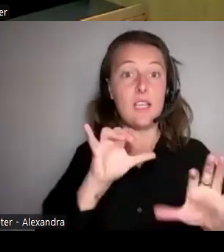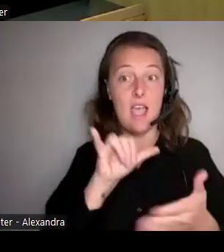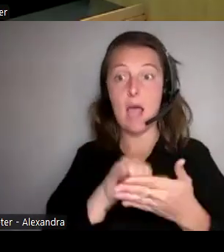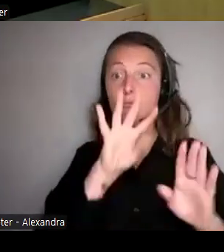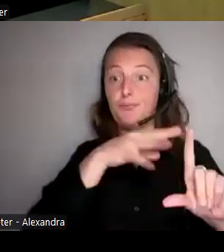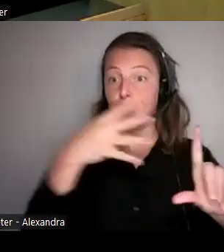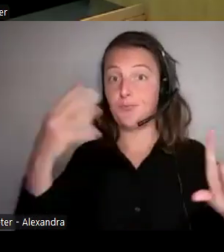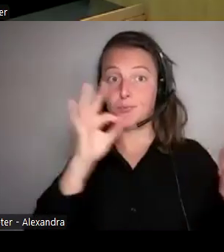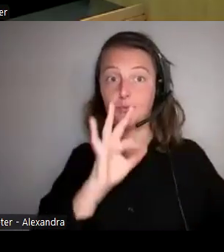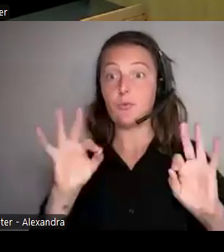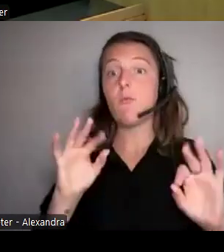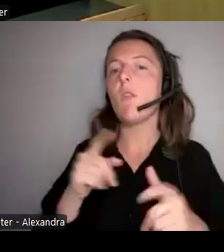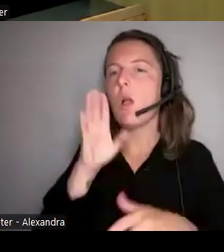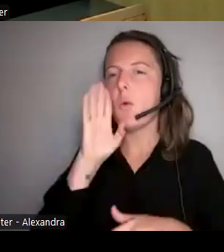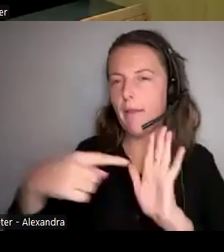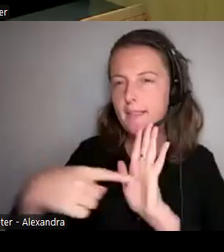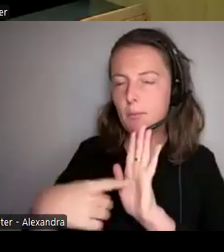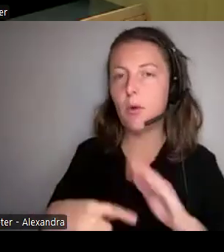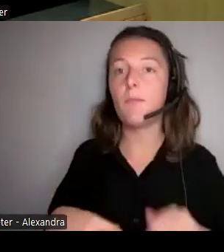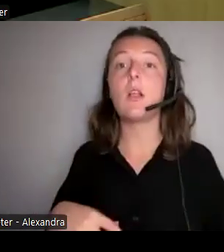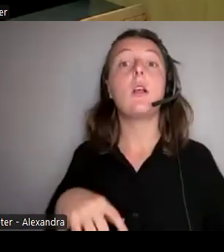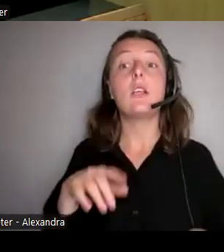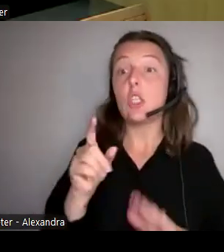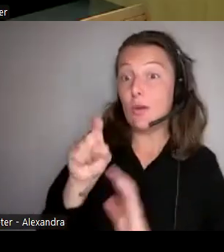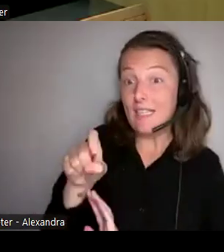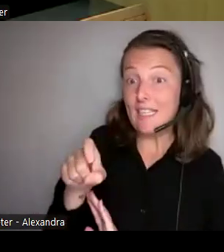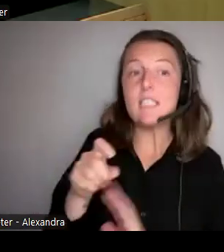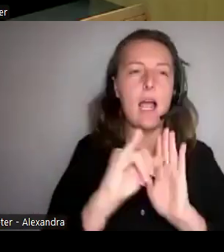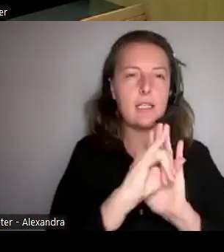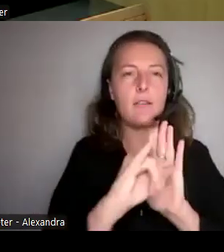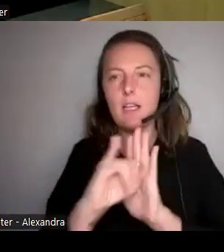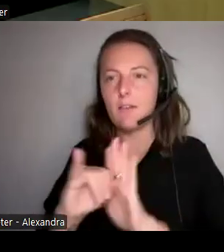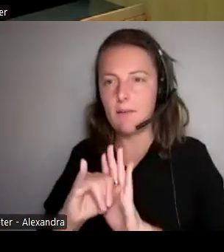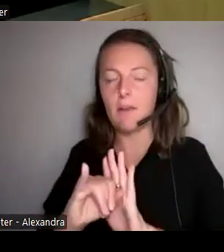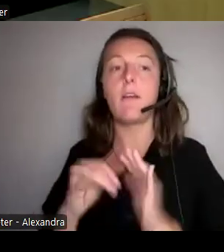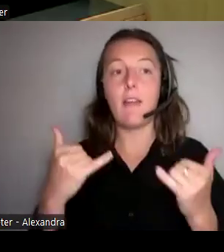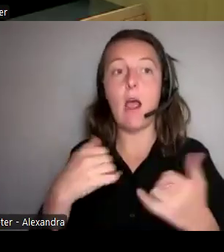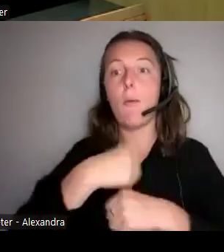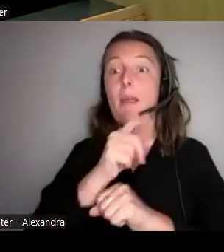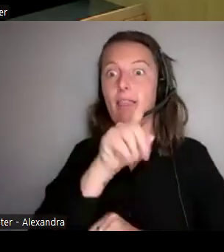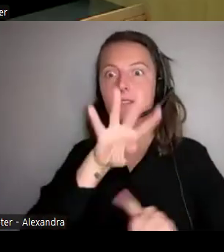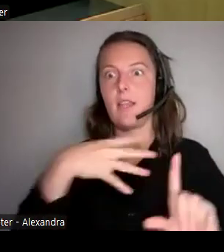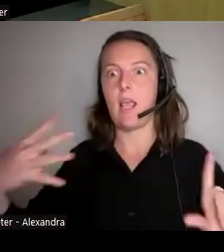we once we identified where our needs were, we basically populated this table um and this is an